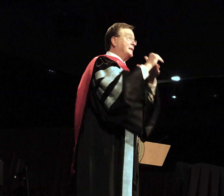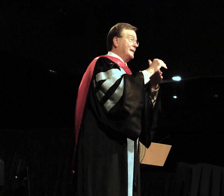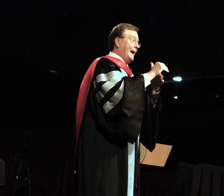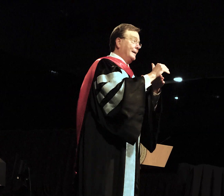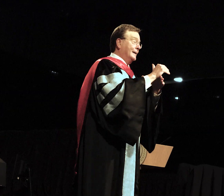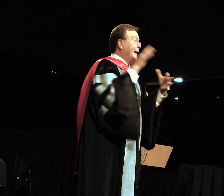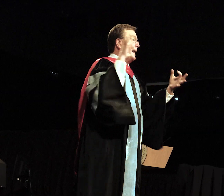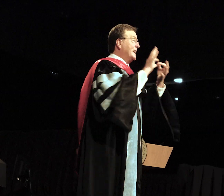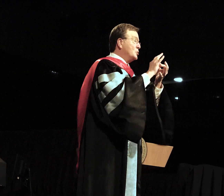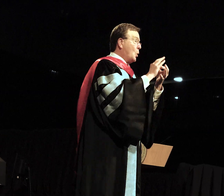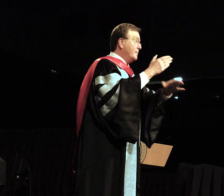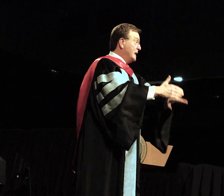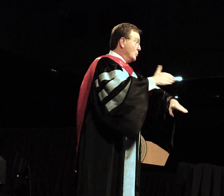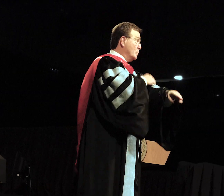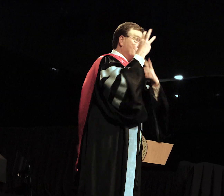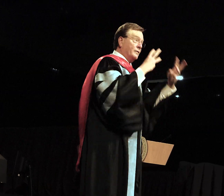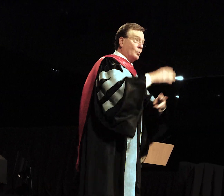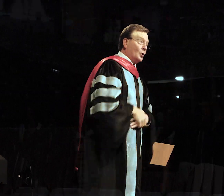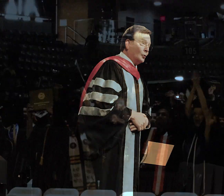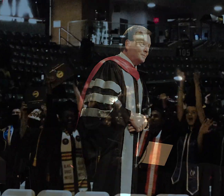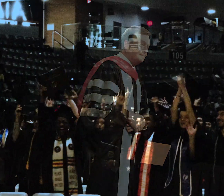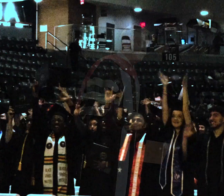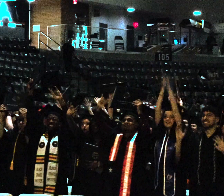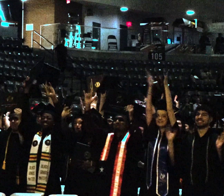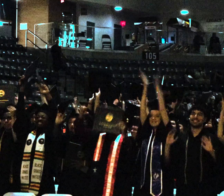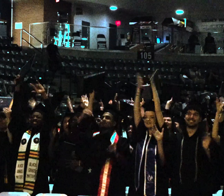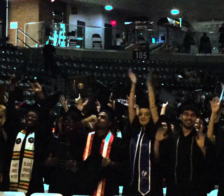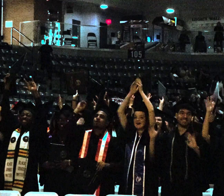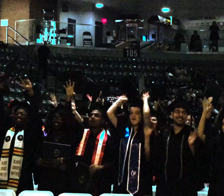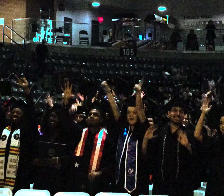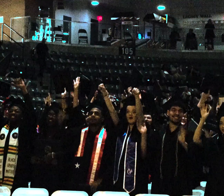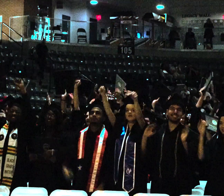Celebrate tonight and then join us and help us improve the world!